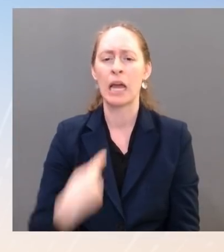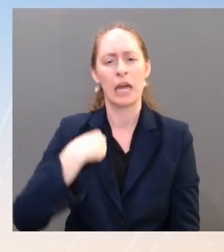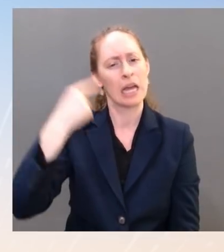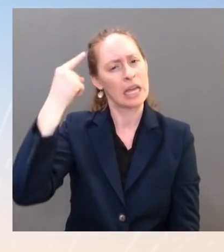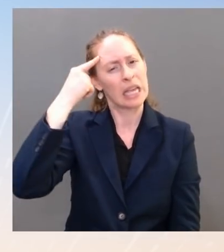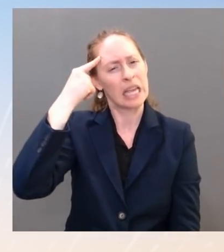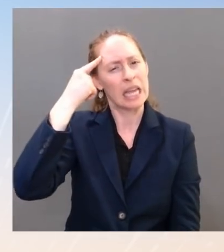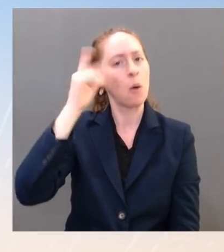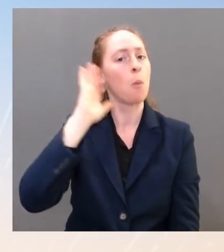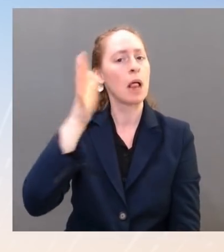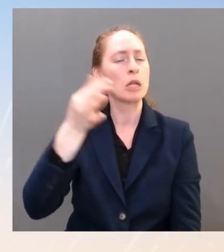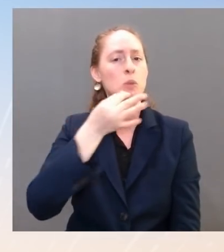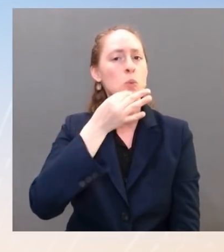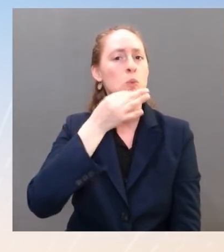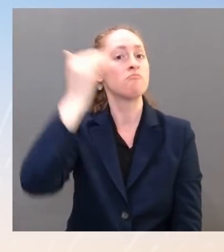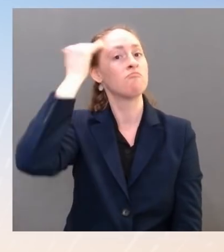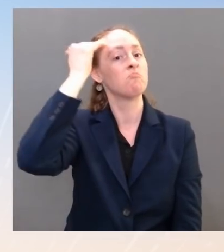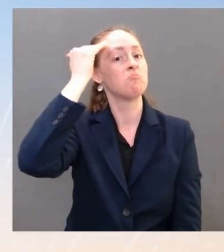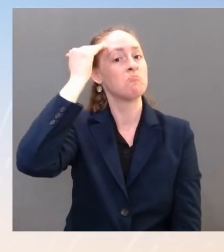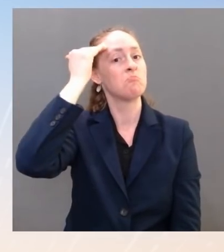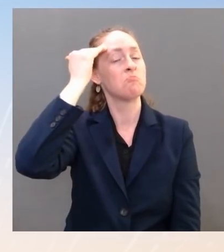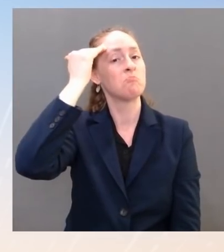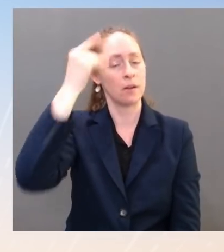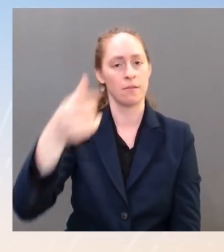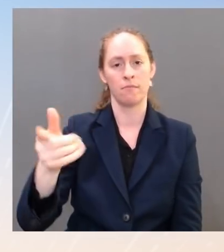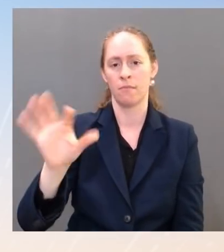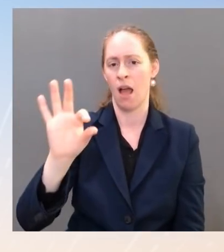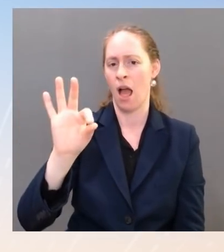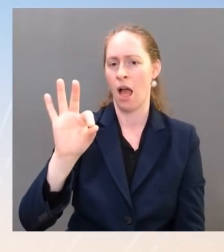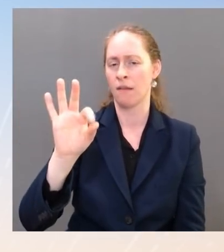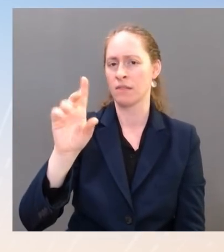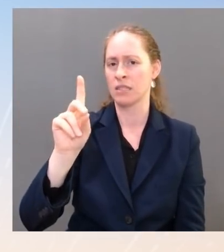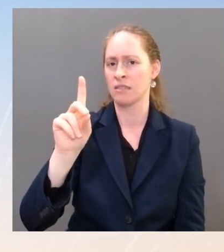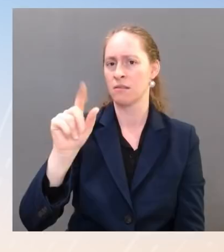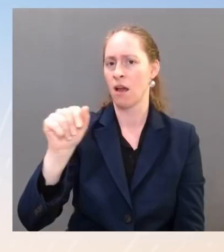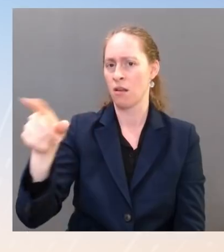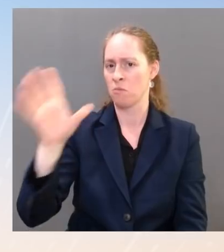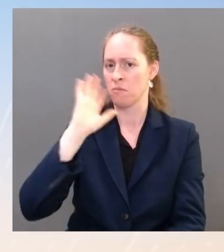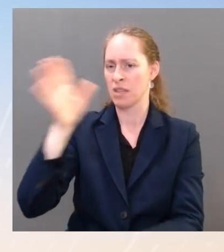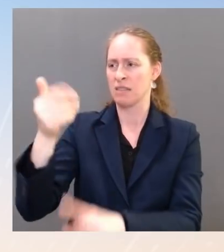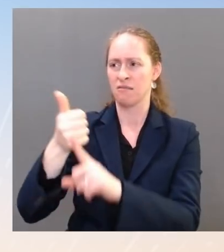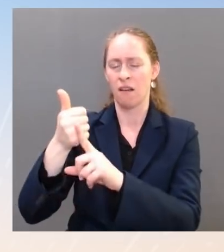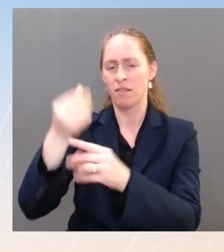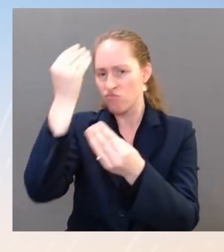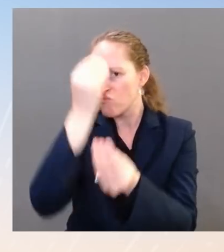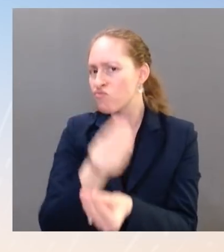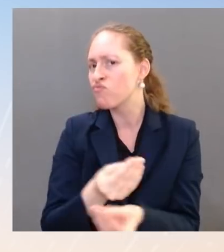when they when they're prepared. But we anticipate that. I think you heard that from director Caleb this morning.